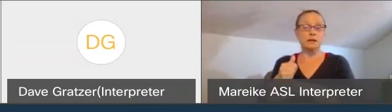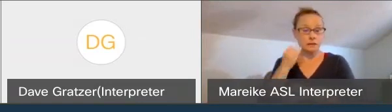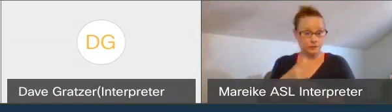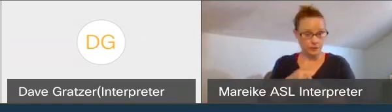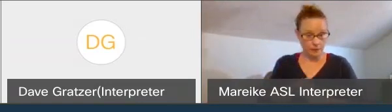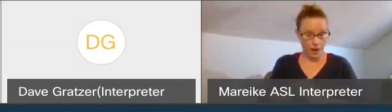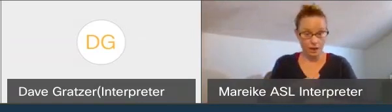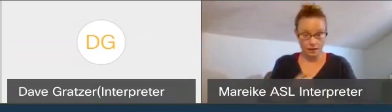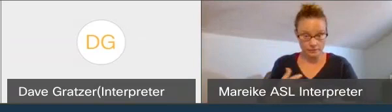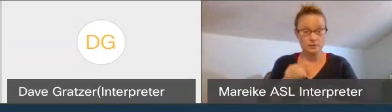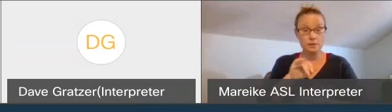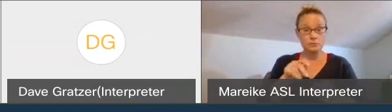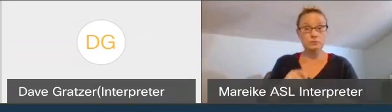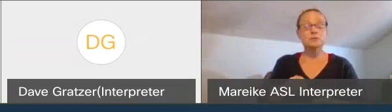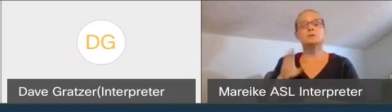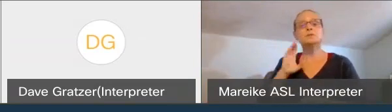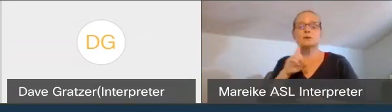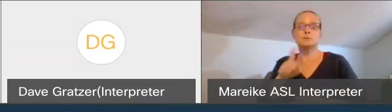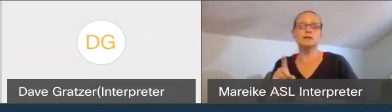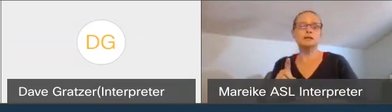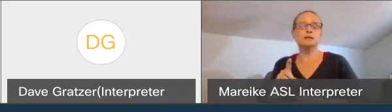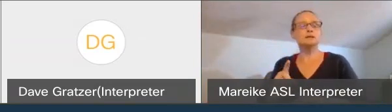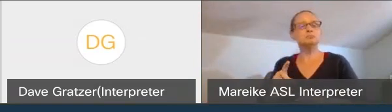um, that will be sentence completion at that point.